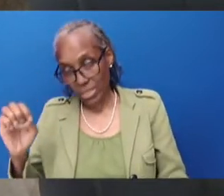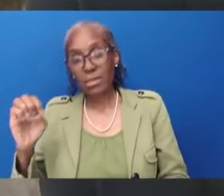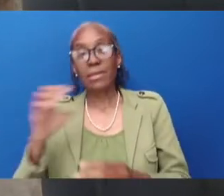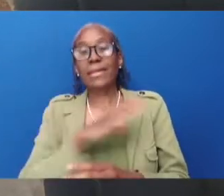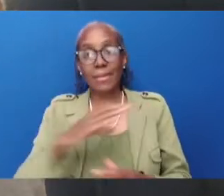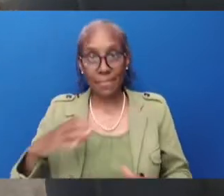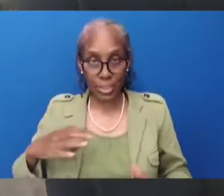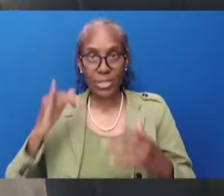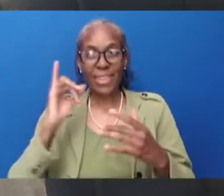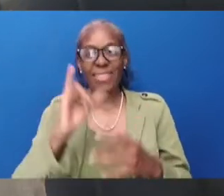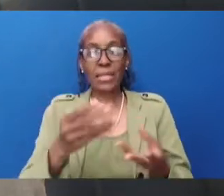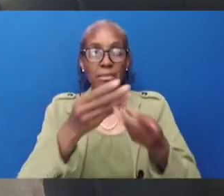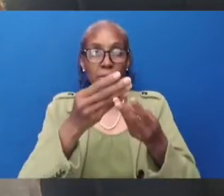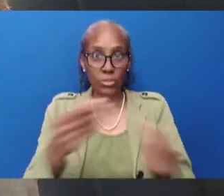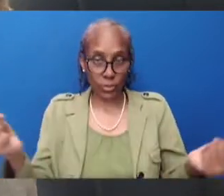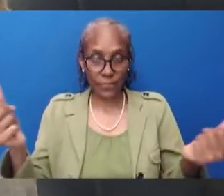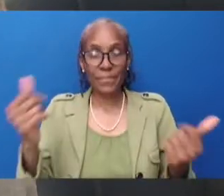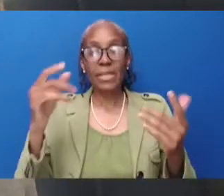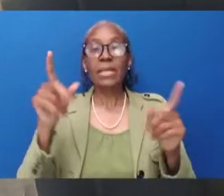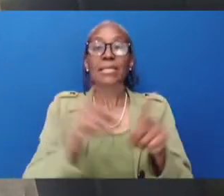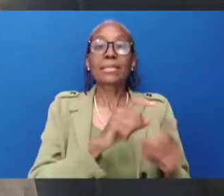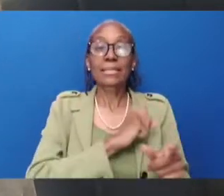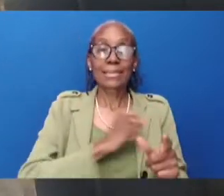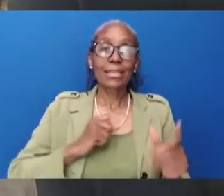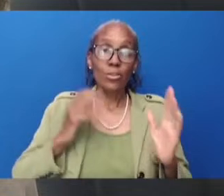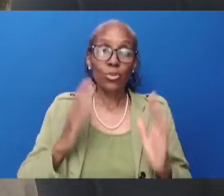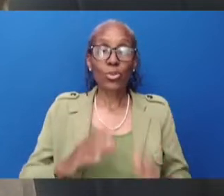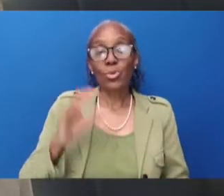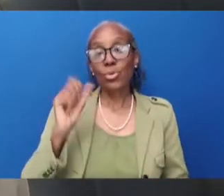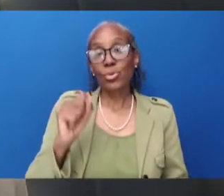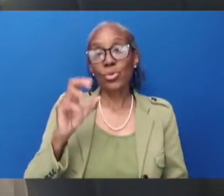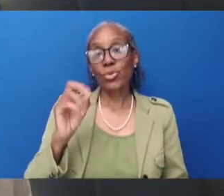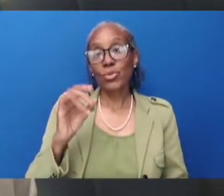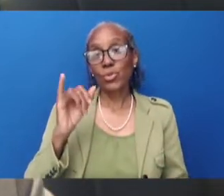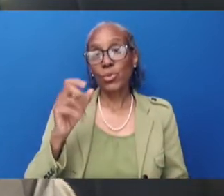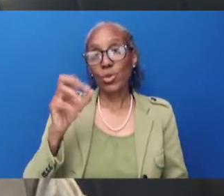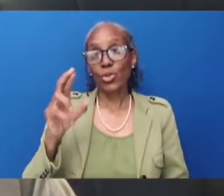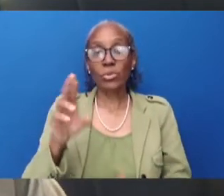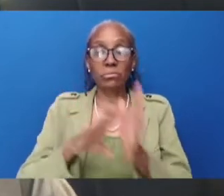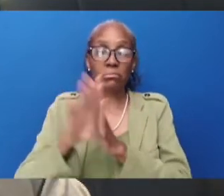SO NOW THE MARINE COLLISION IS